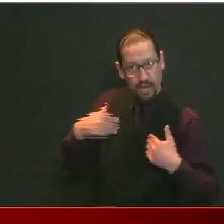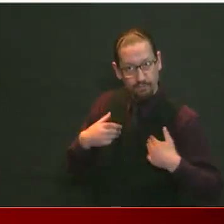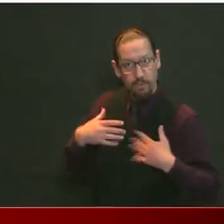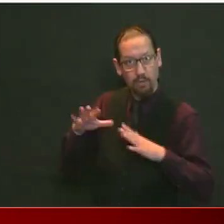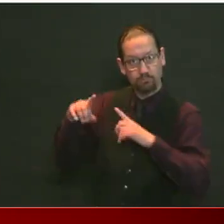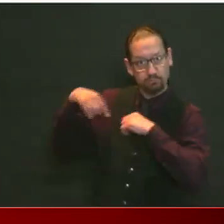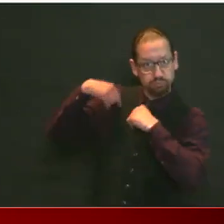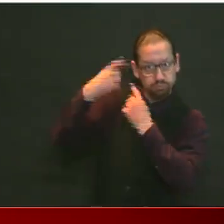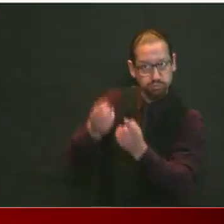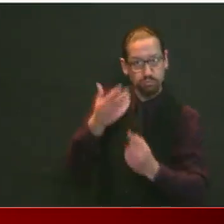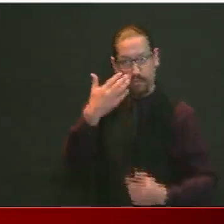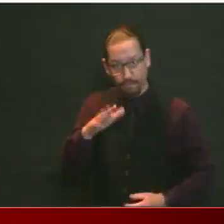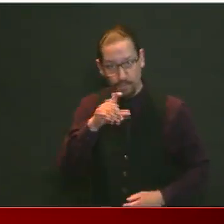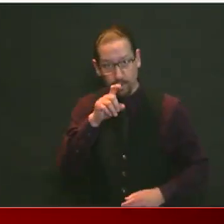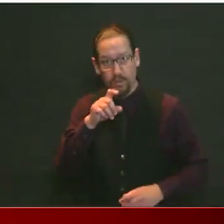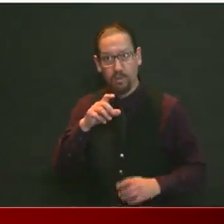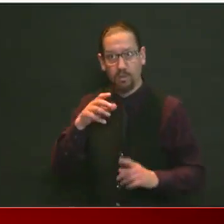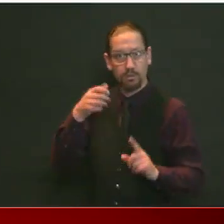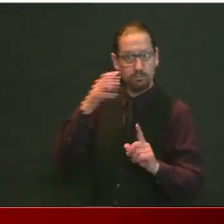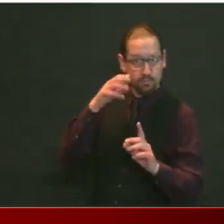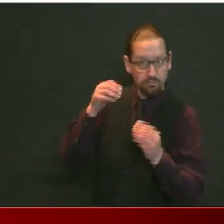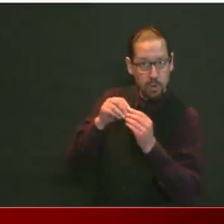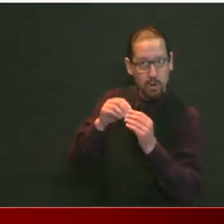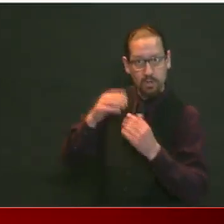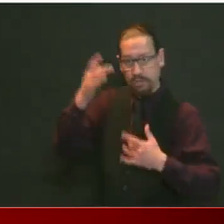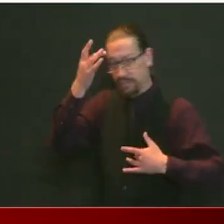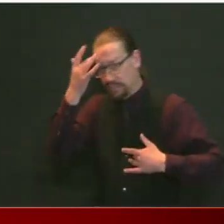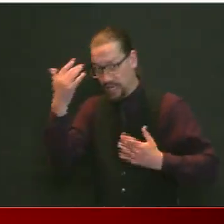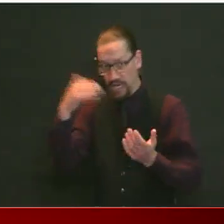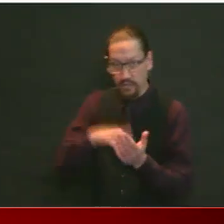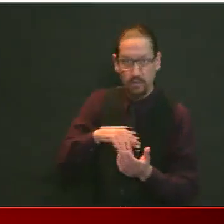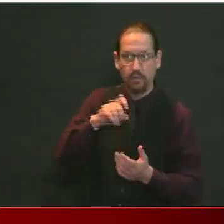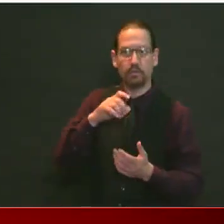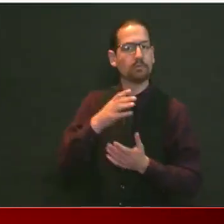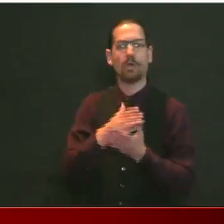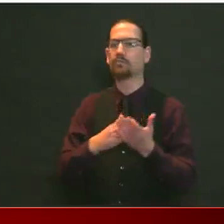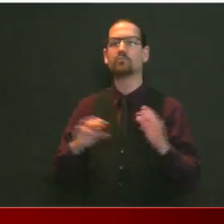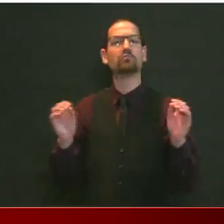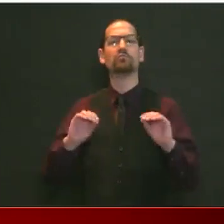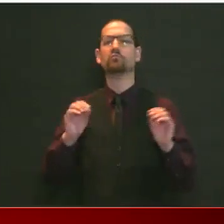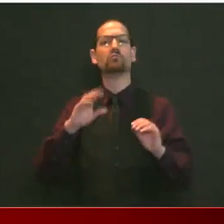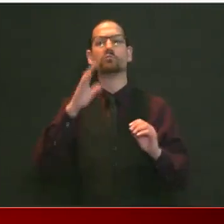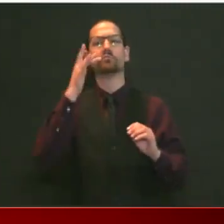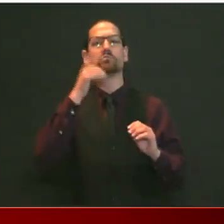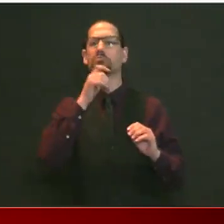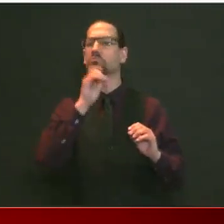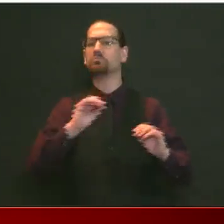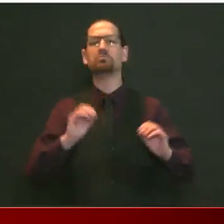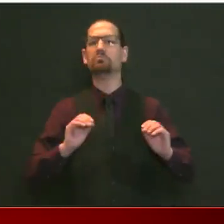DOES IT PROTECT YOU FROM HAVING IT IN THE FUTURE? WHAT CAN YOU DO WITH THAT INFORMATION? SO WE DO NOT COUNT THAT IN OUR